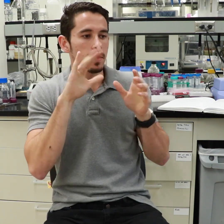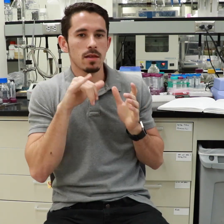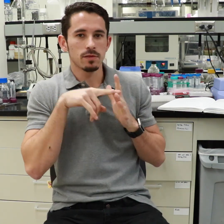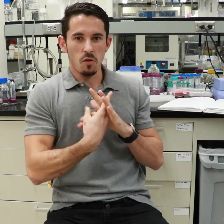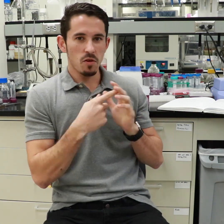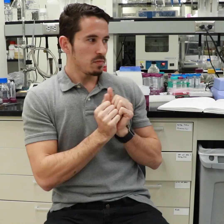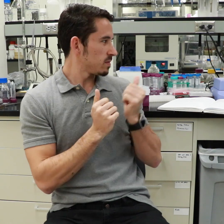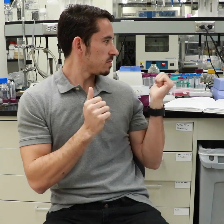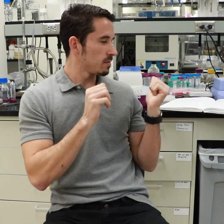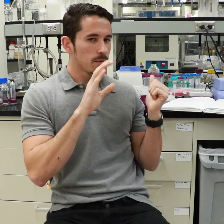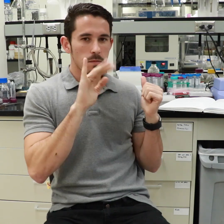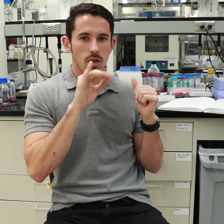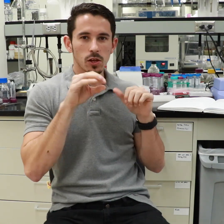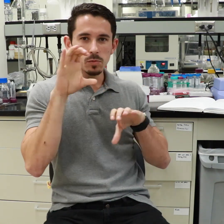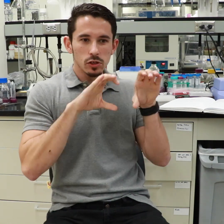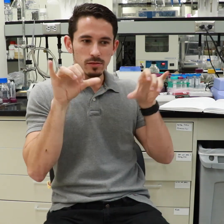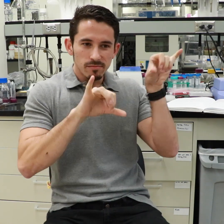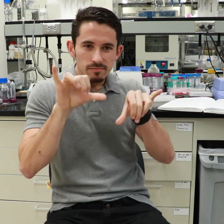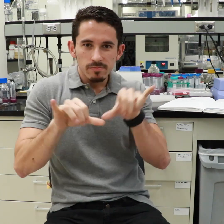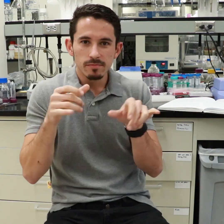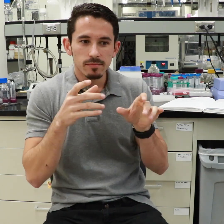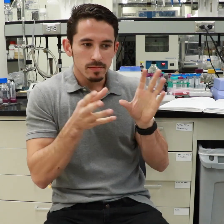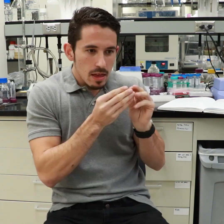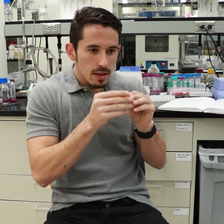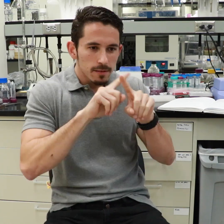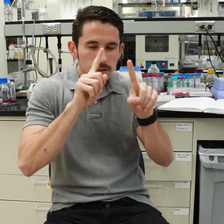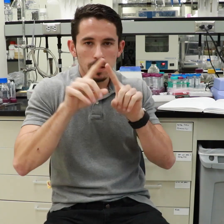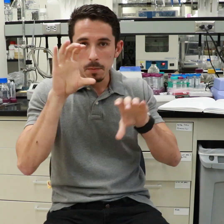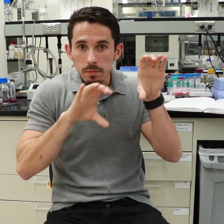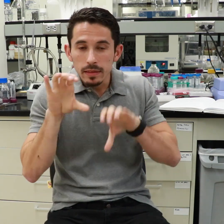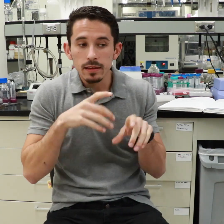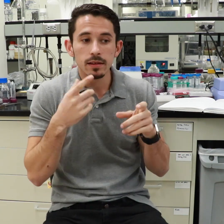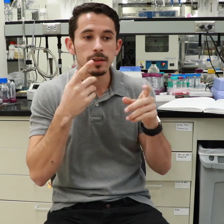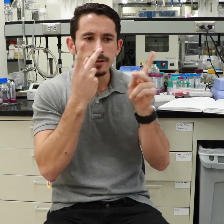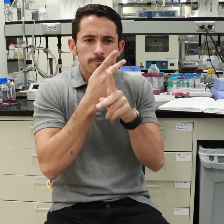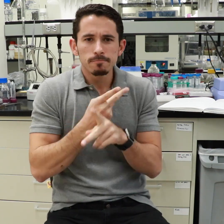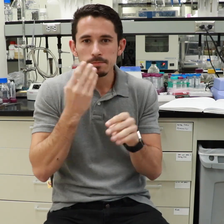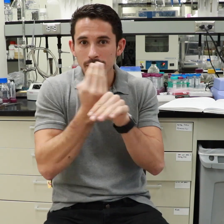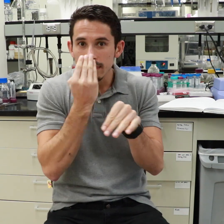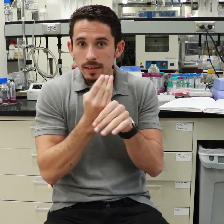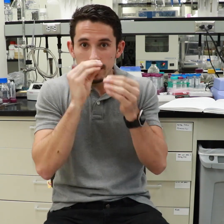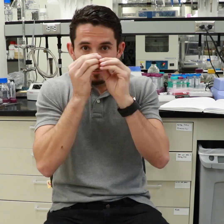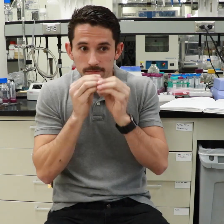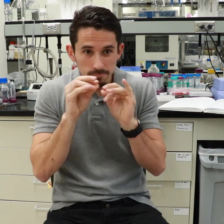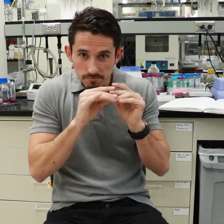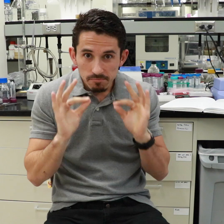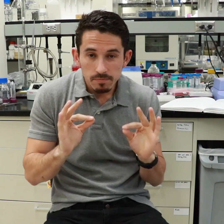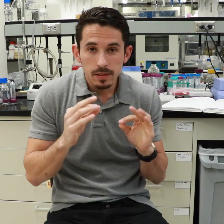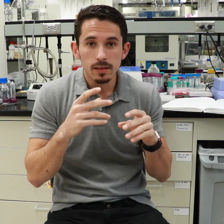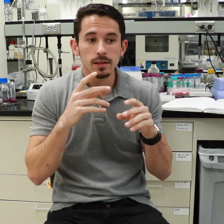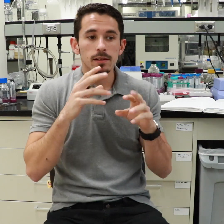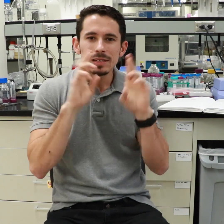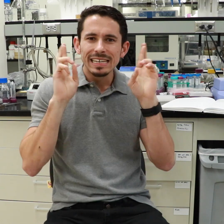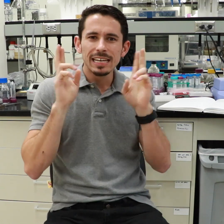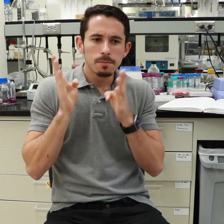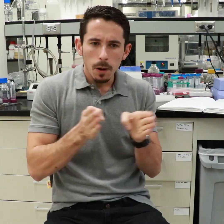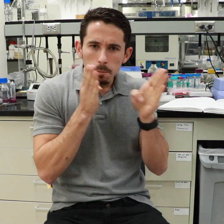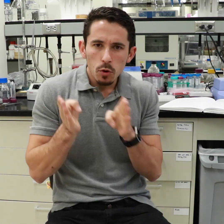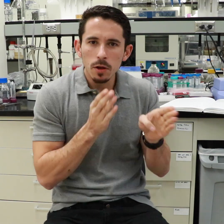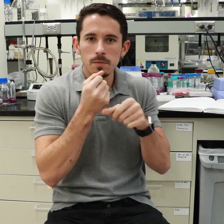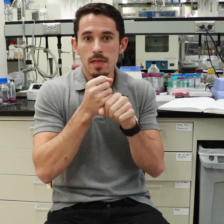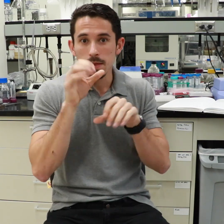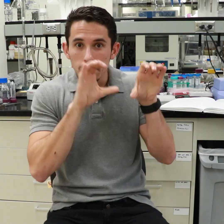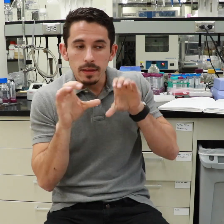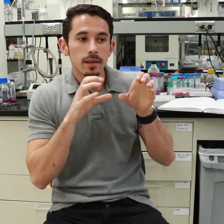I start with different chemical trials, work on math algorithms, prepare the chemical testings,